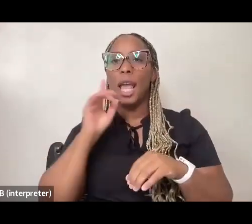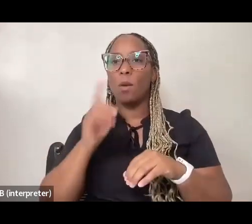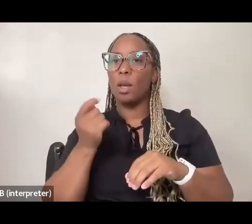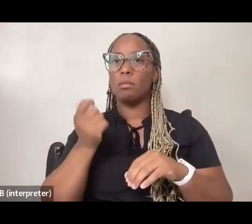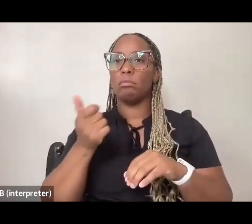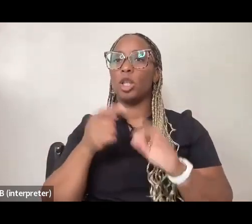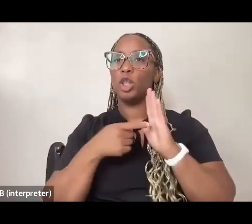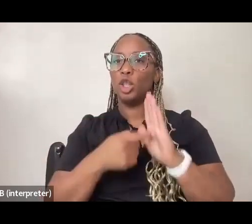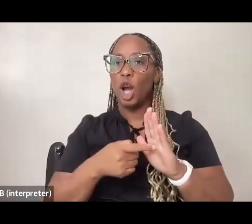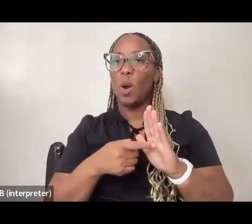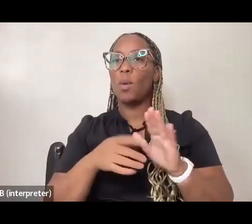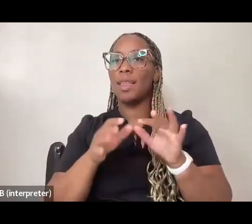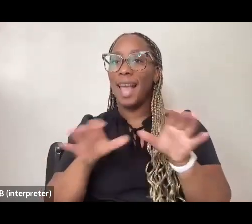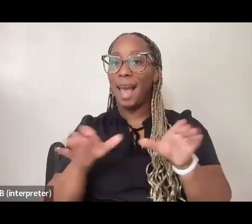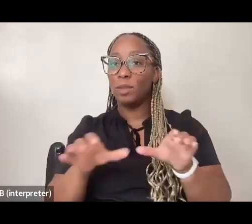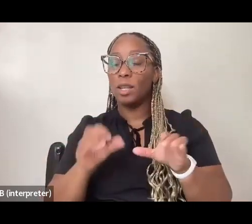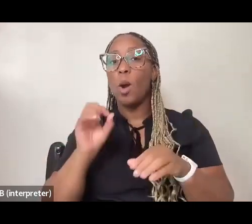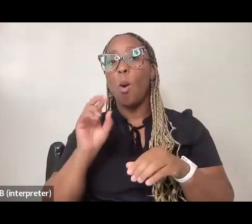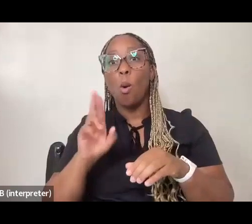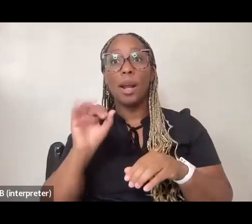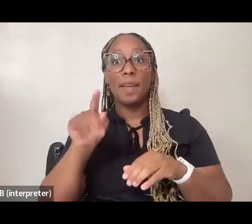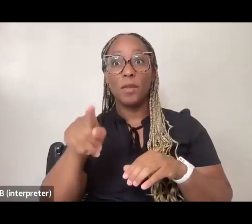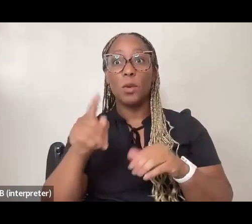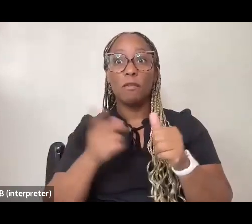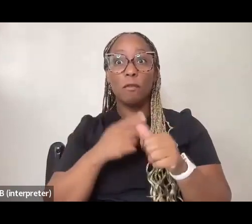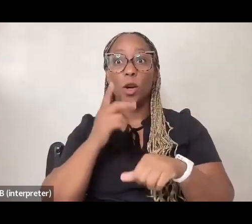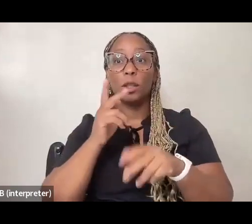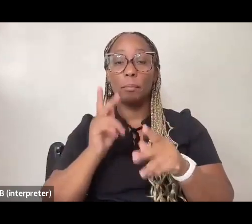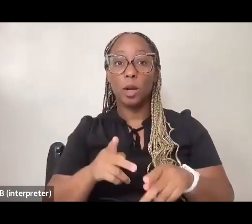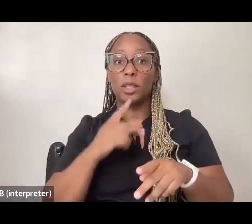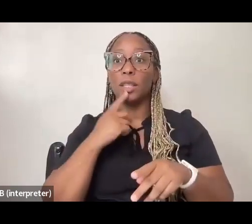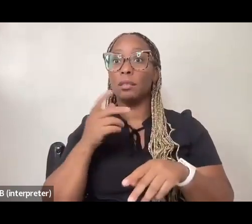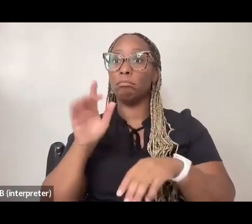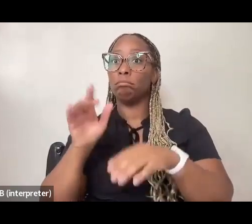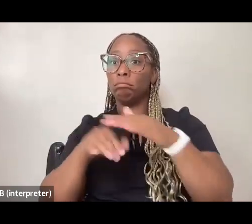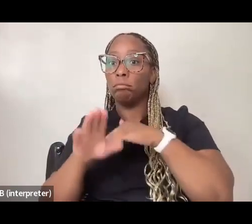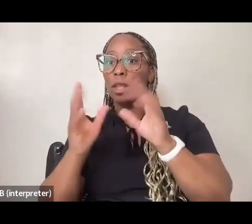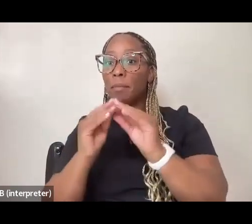captions on your resume screen or if you are the first. Does first person in a meeting, will ask you what language you